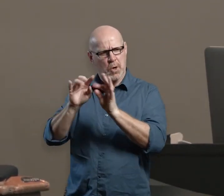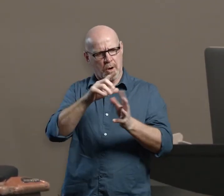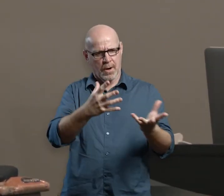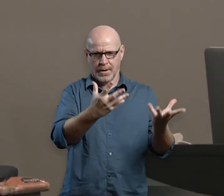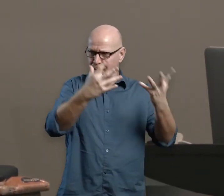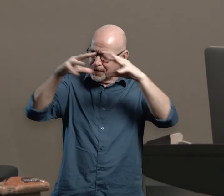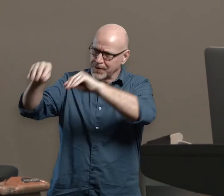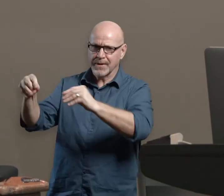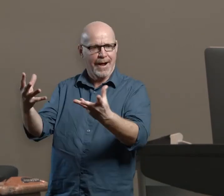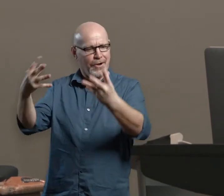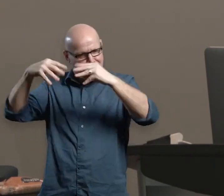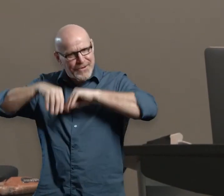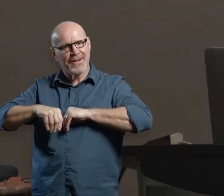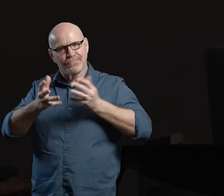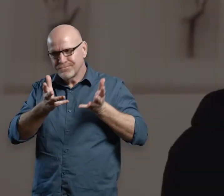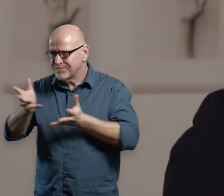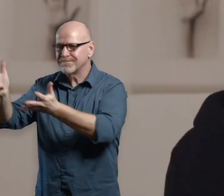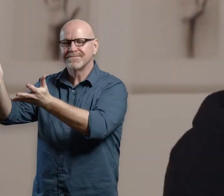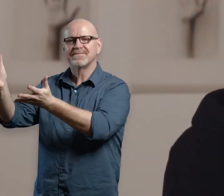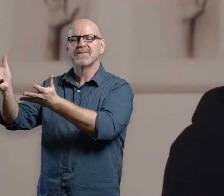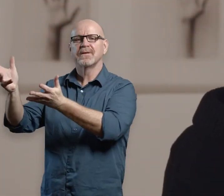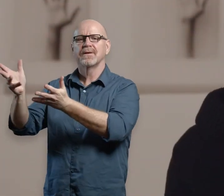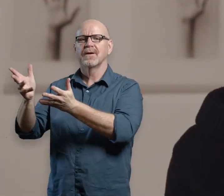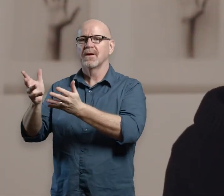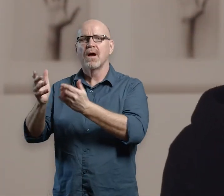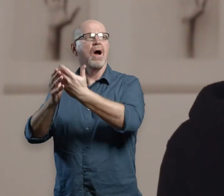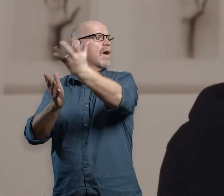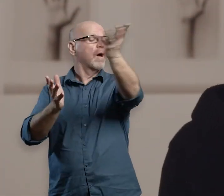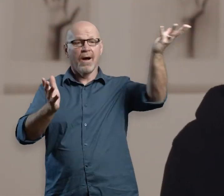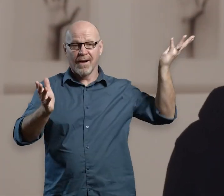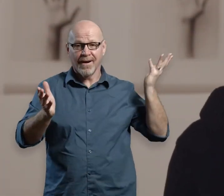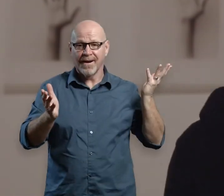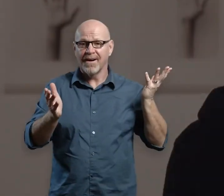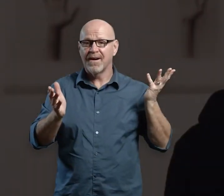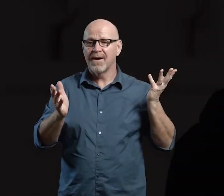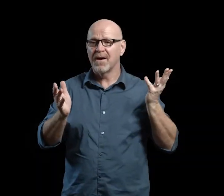So it’s not built for people like us – disabled, mad, deaf people.